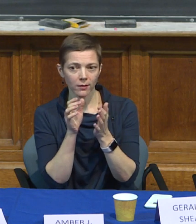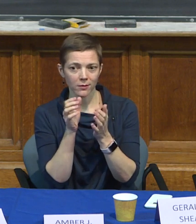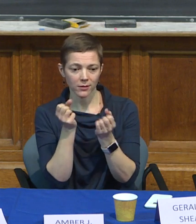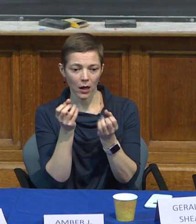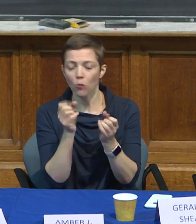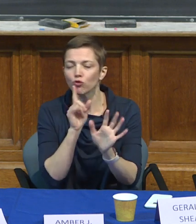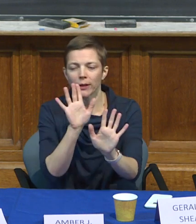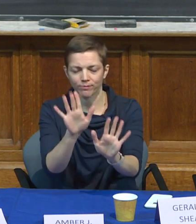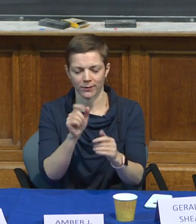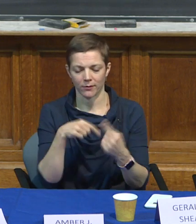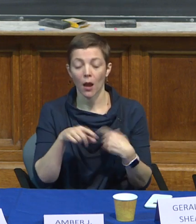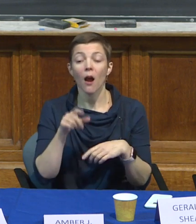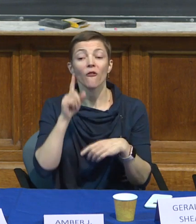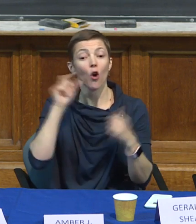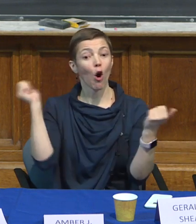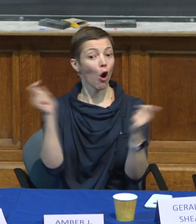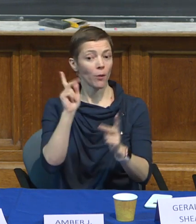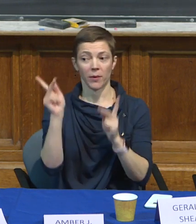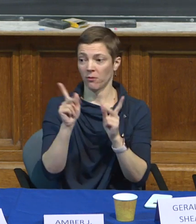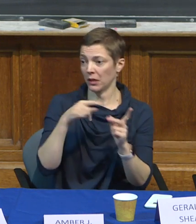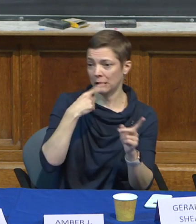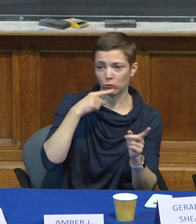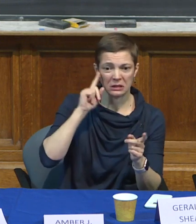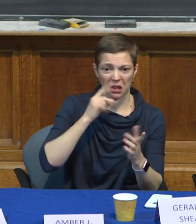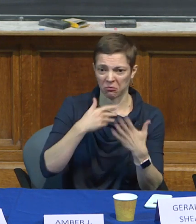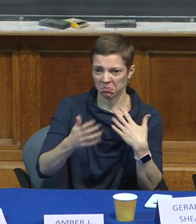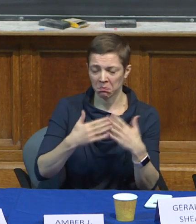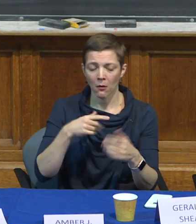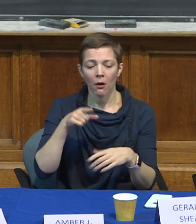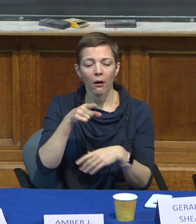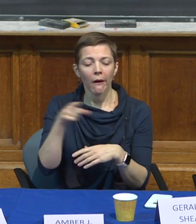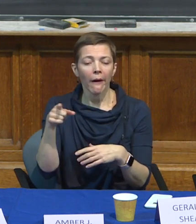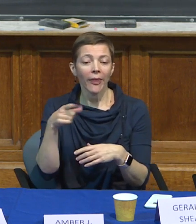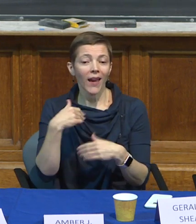people learning Sign Language, well for all people, hearing or Deaf,